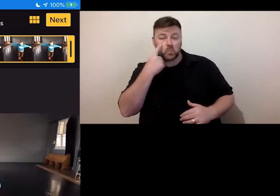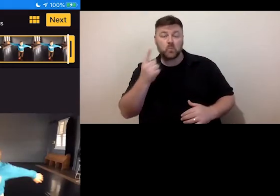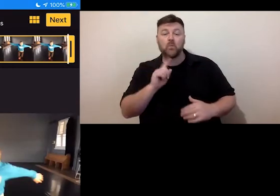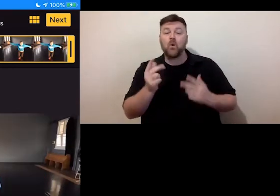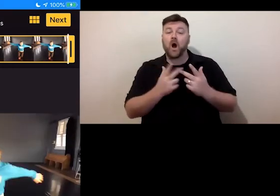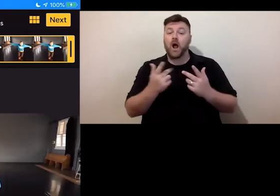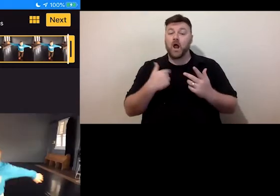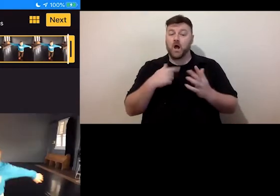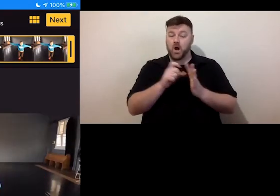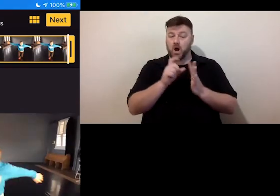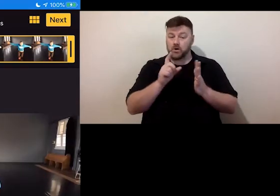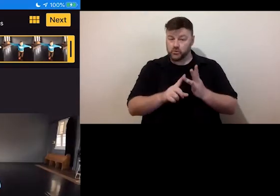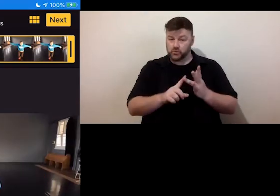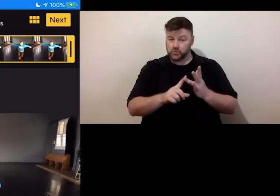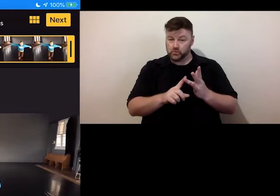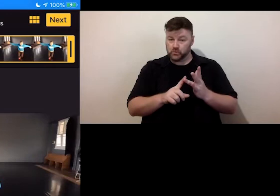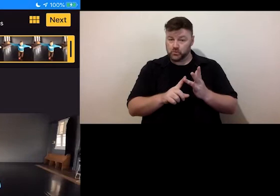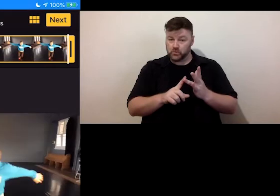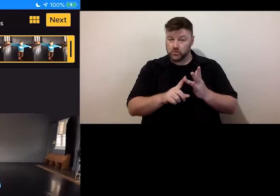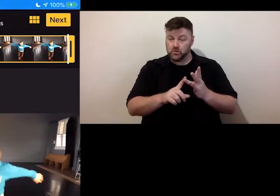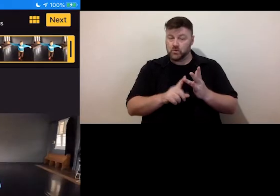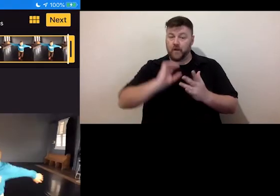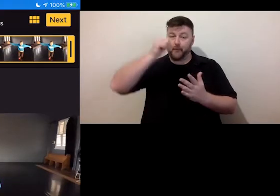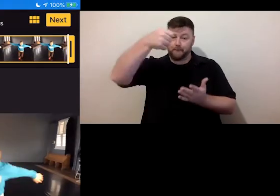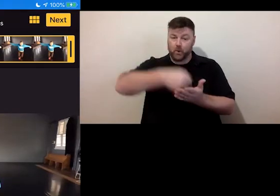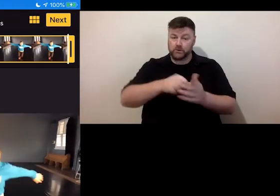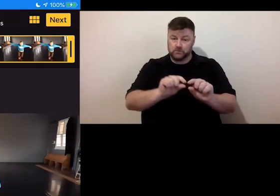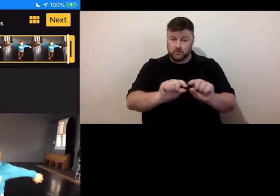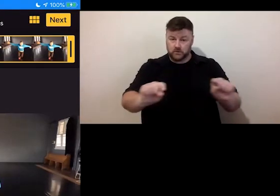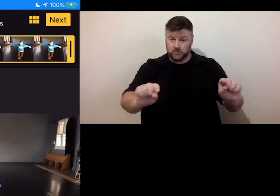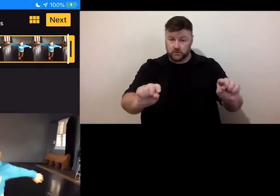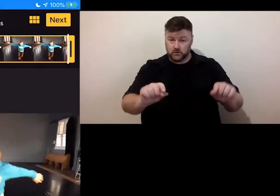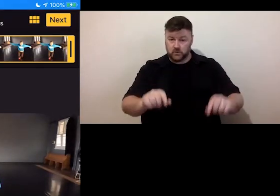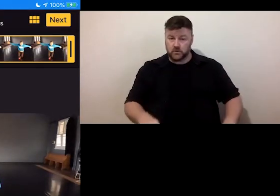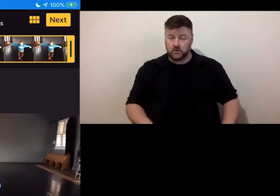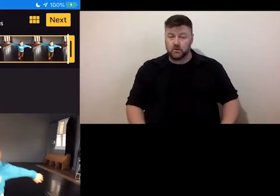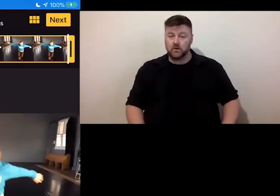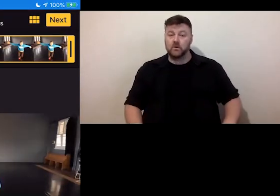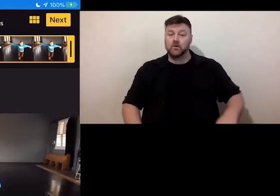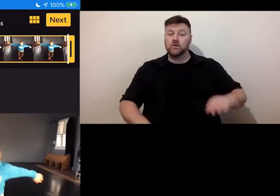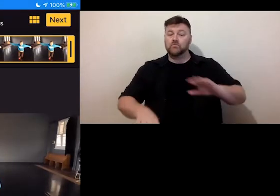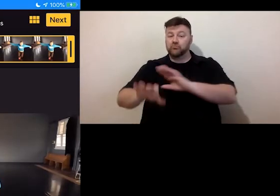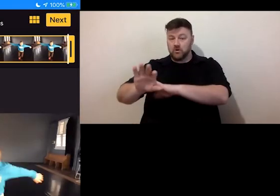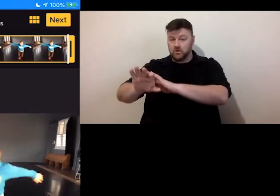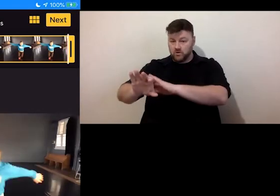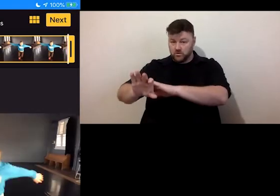very bottom menu. There's - on the right-hand side, there's a circular